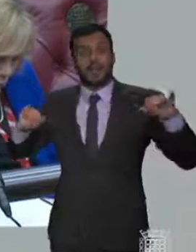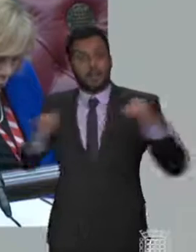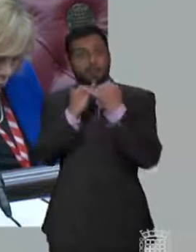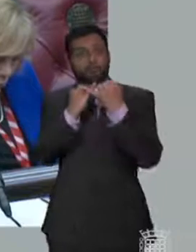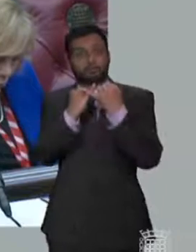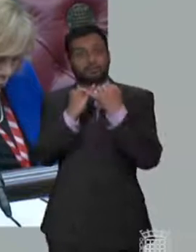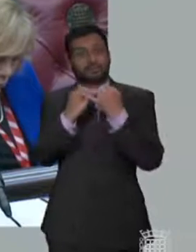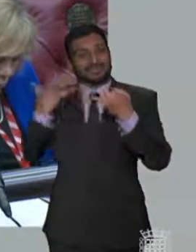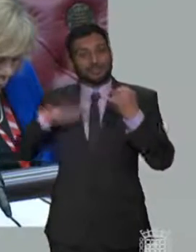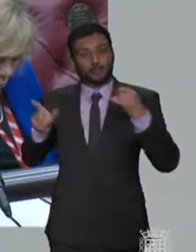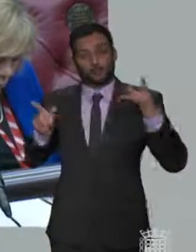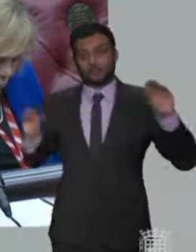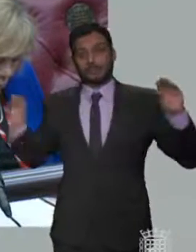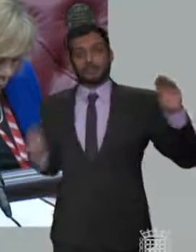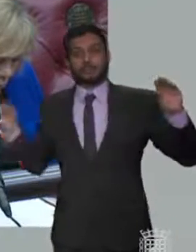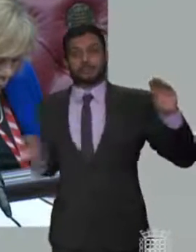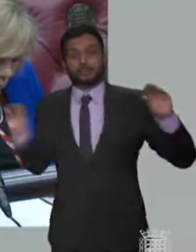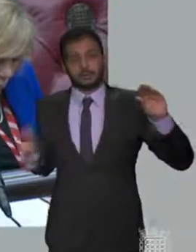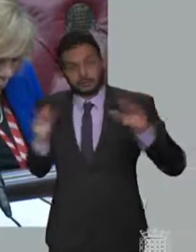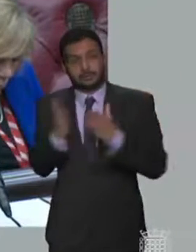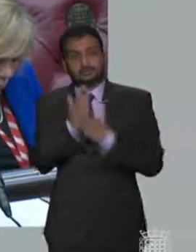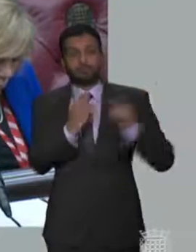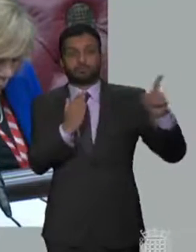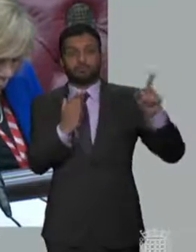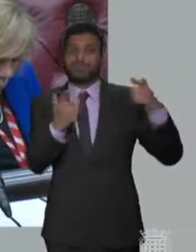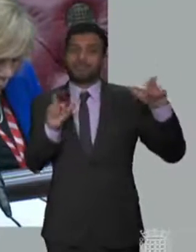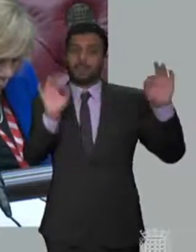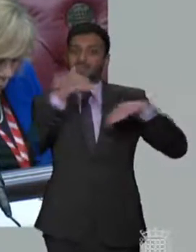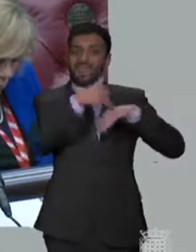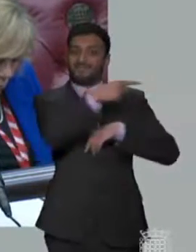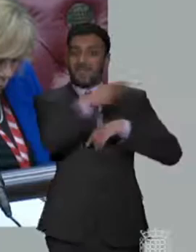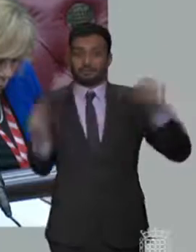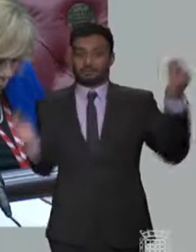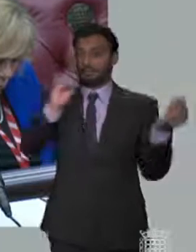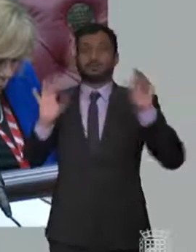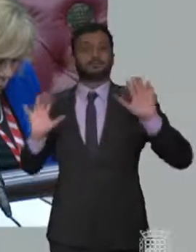the noble baroness baroness marin asked about the how broad the guidance and reporting requirements